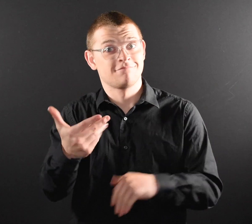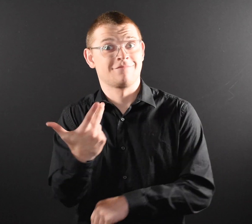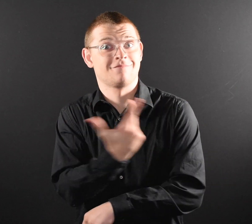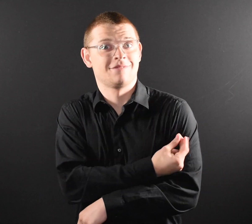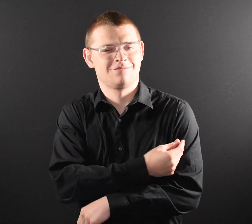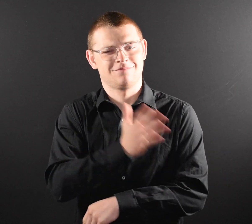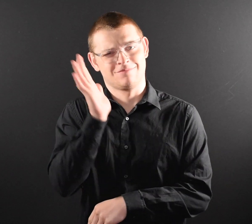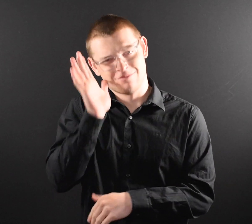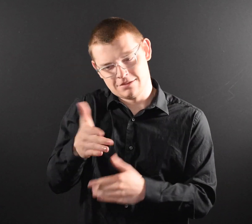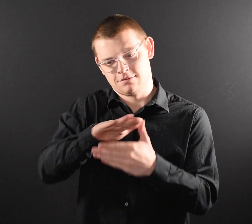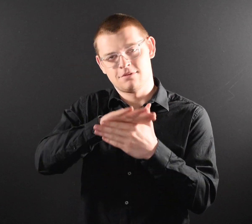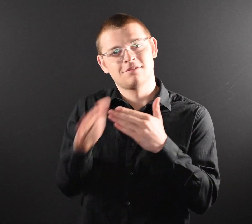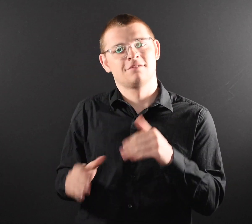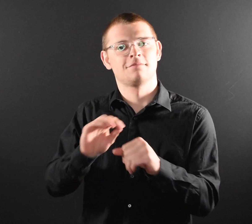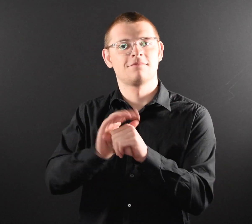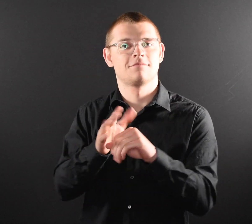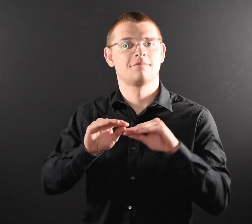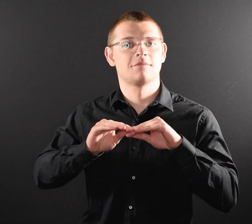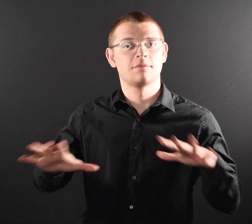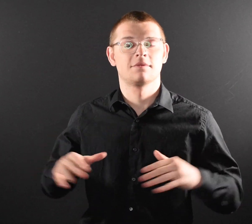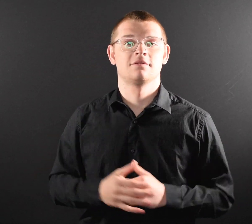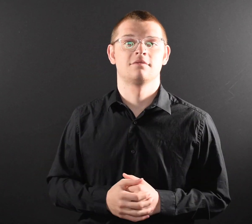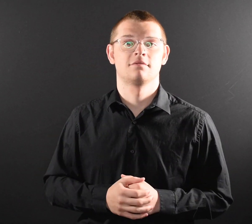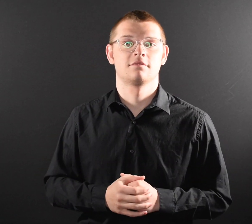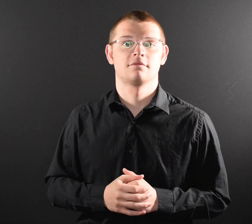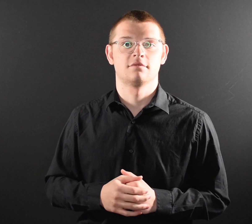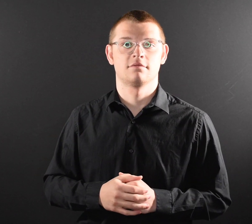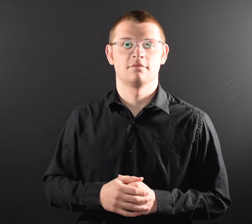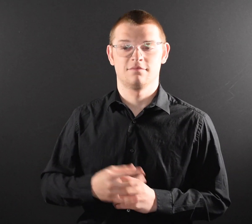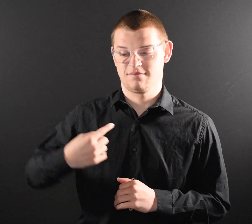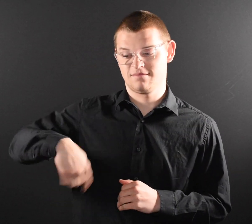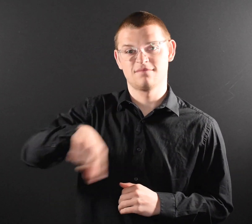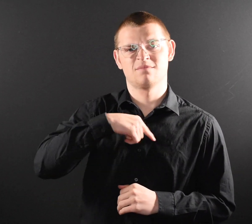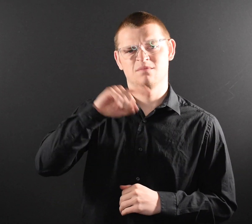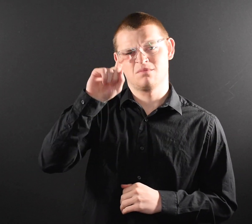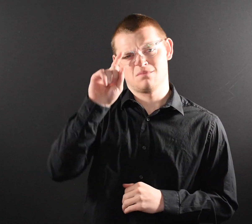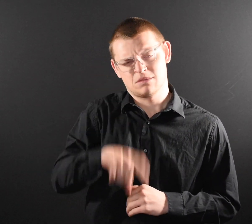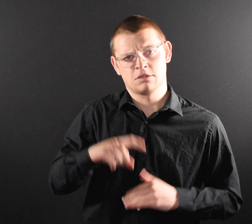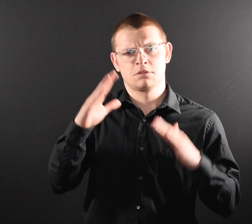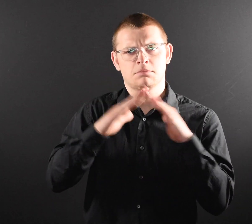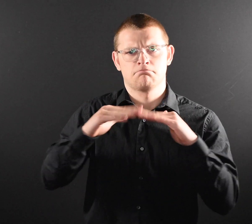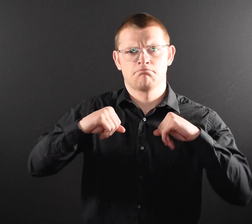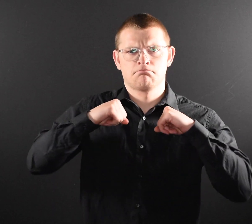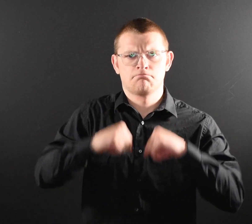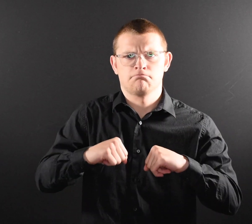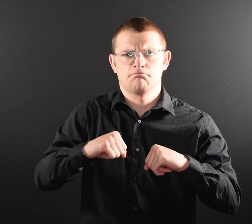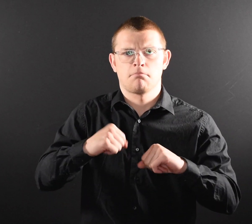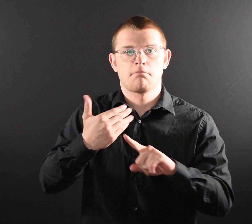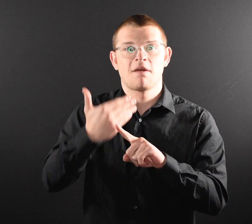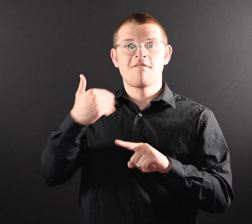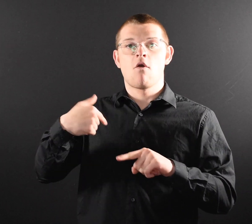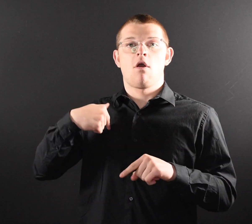Getting vaccinated will end this pandemic. o We need broad community protection